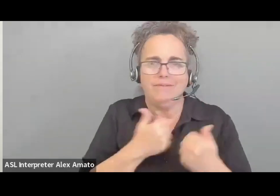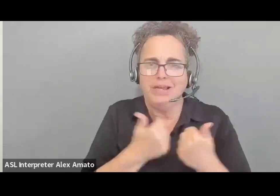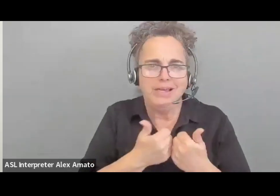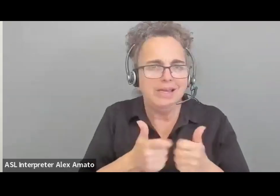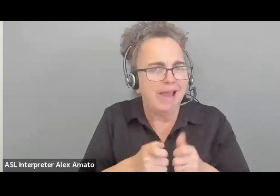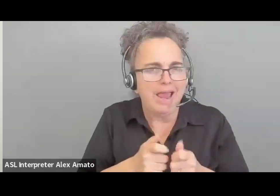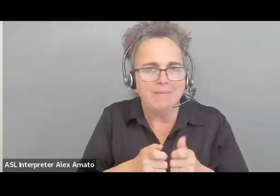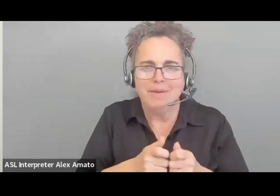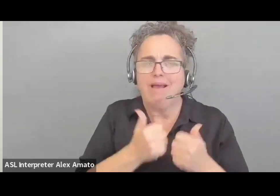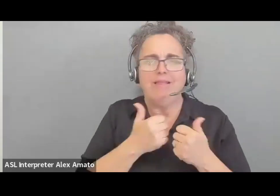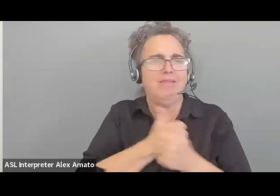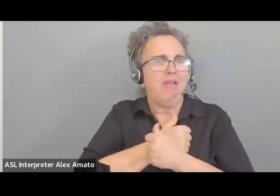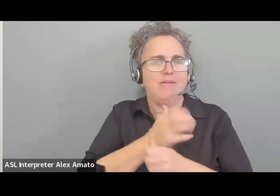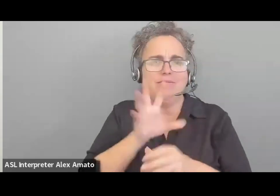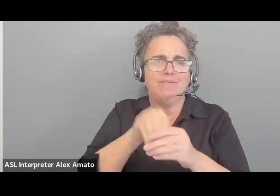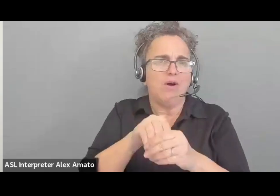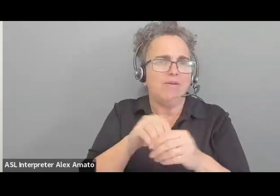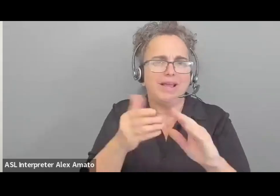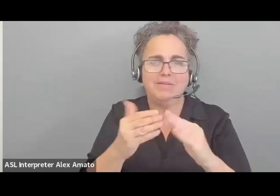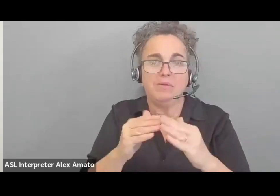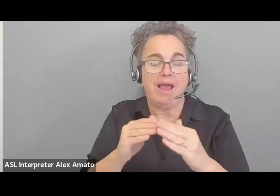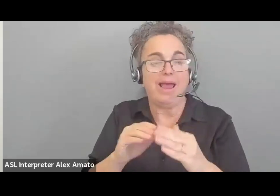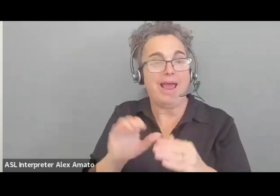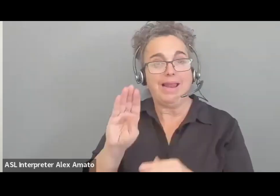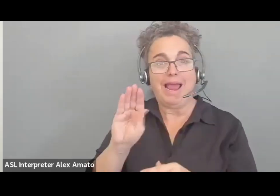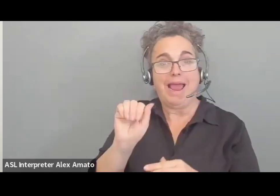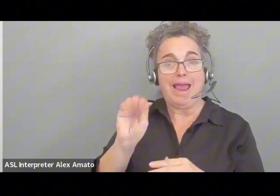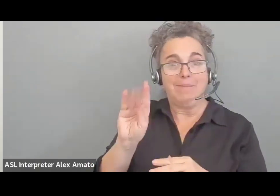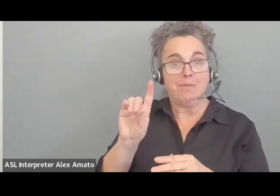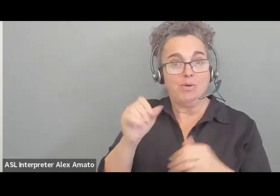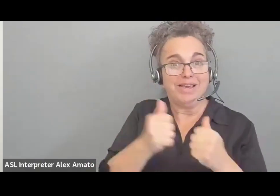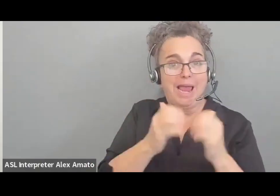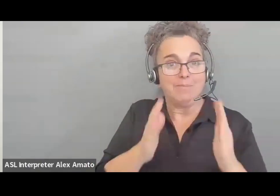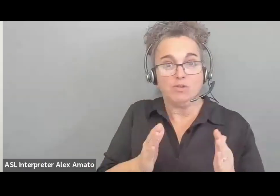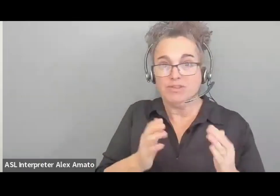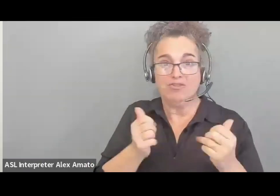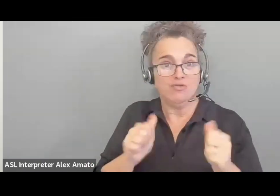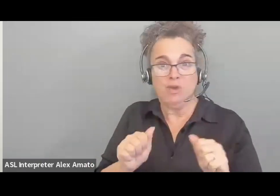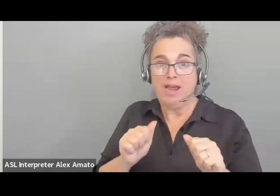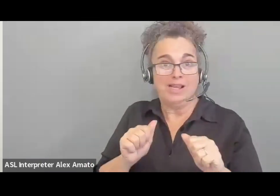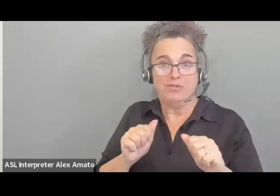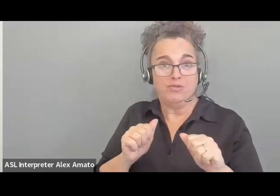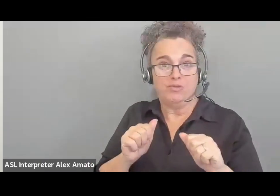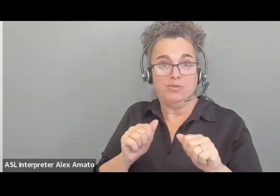And a lot of cases, a big part of AbleGamers' mission is combating social isolation. And for people with disabilities,